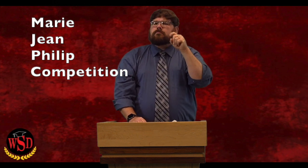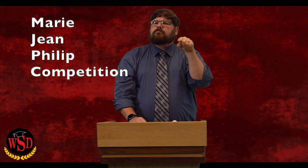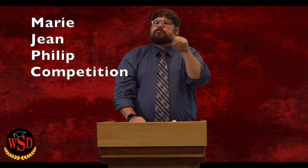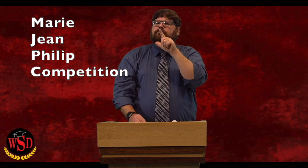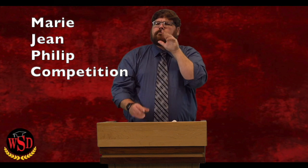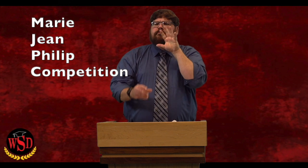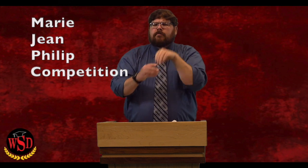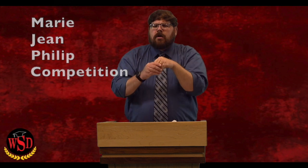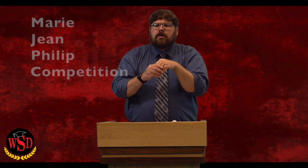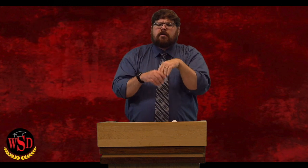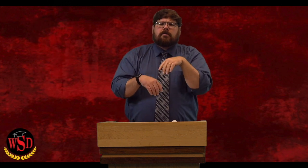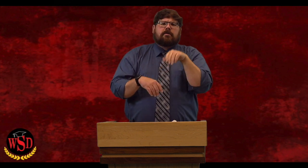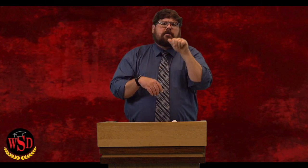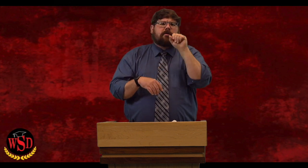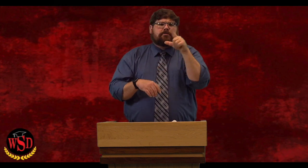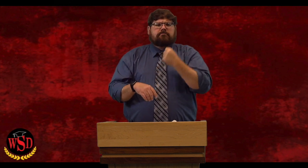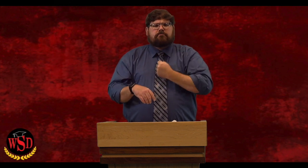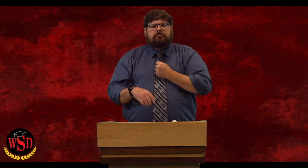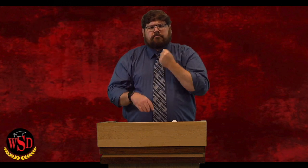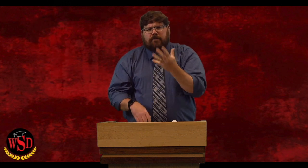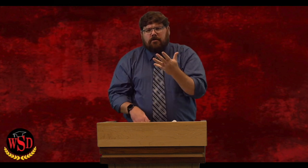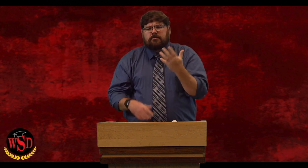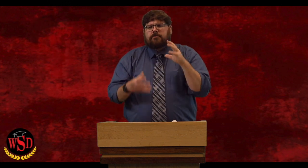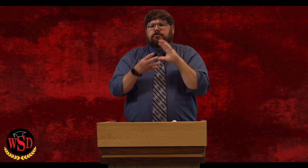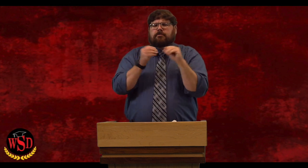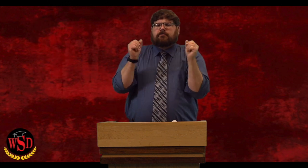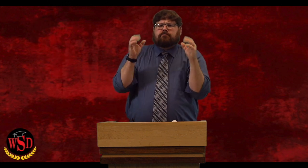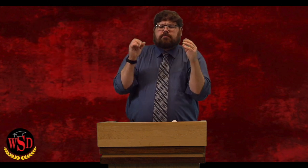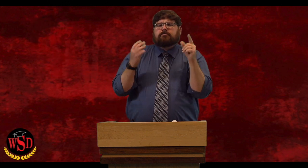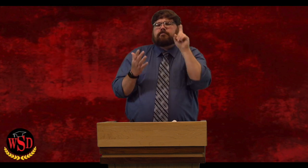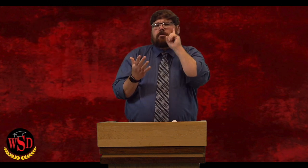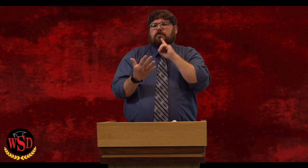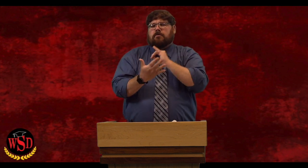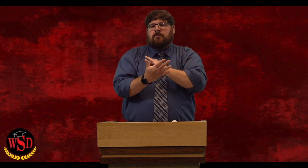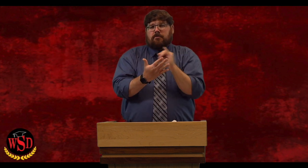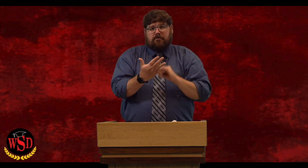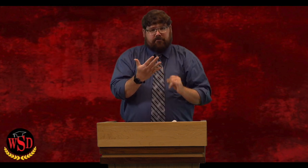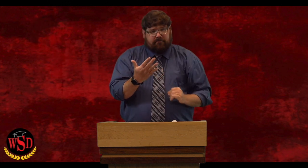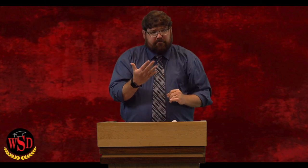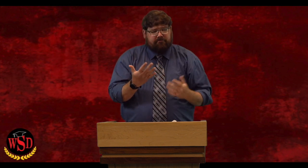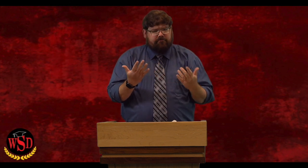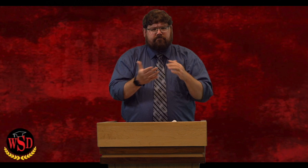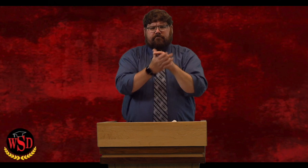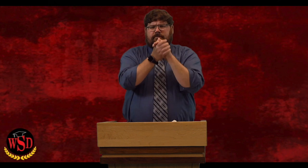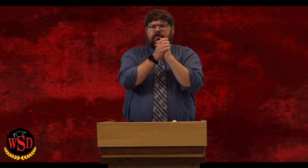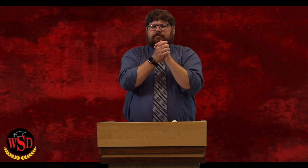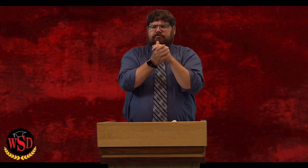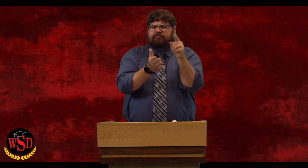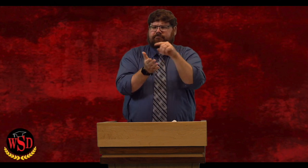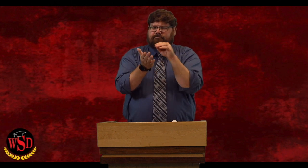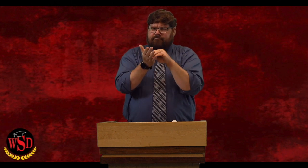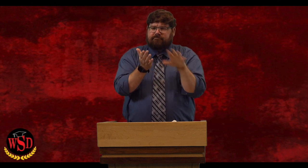These included ASL poetry, storytelling, and Deaf art. Congratulations to the students!